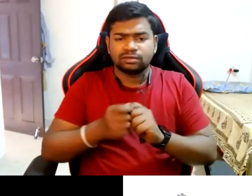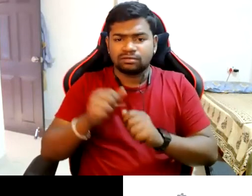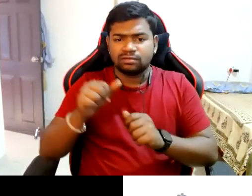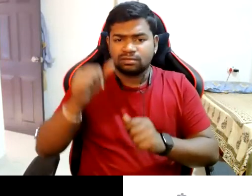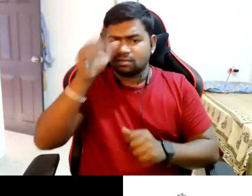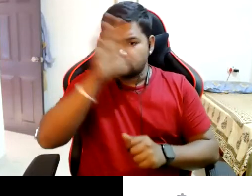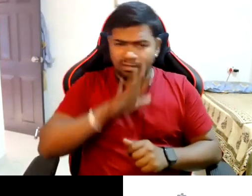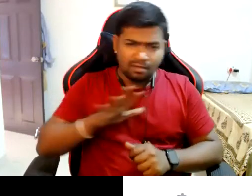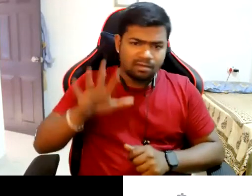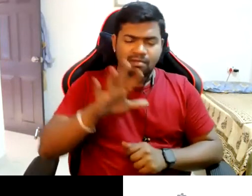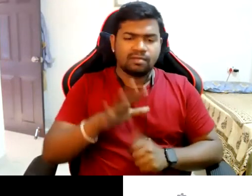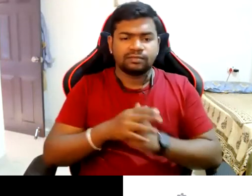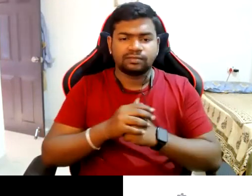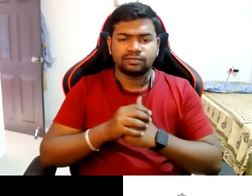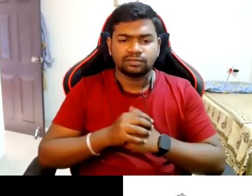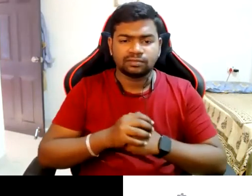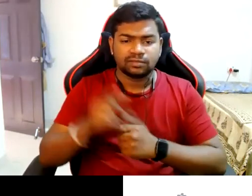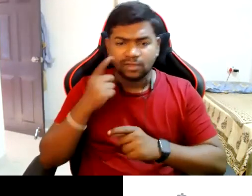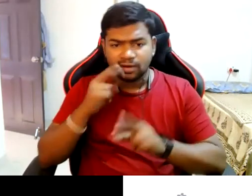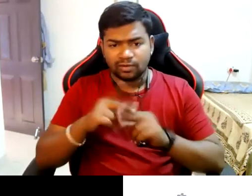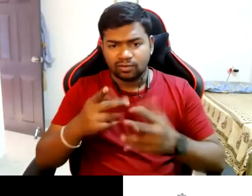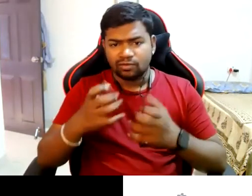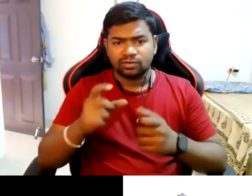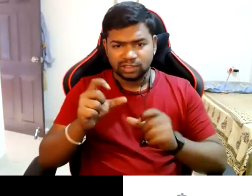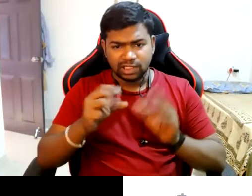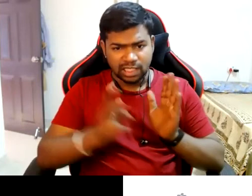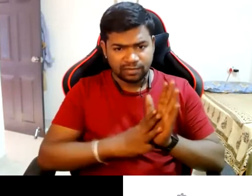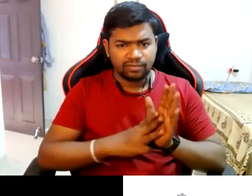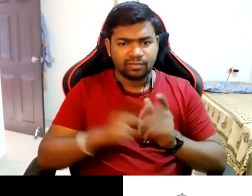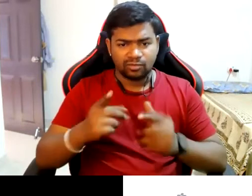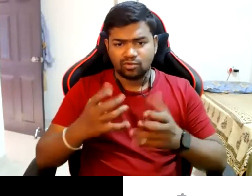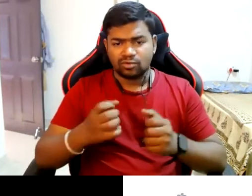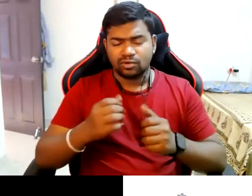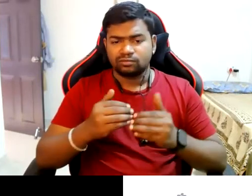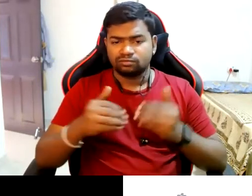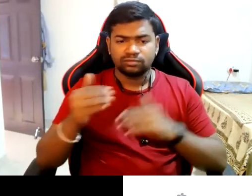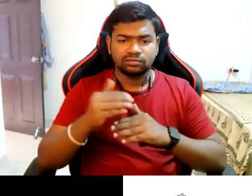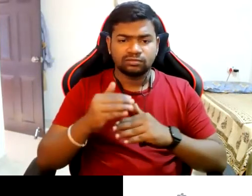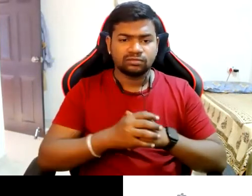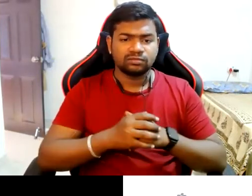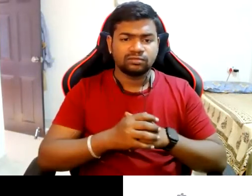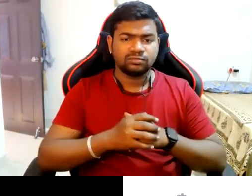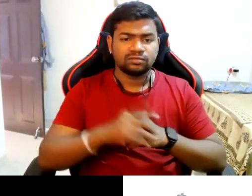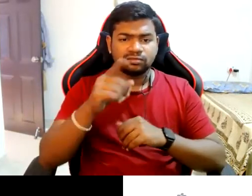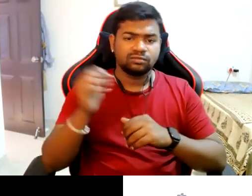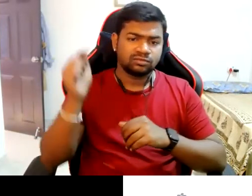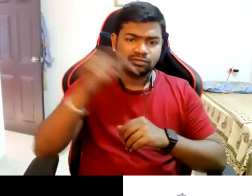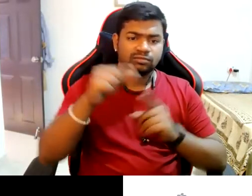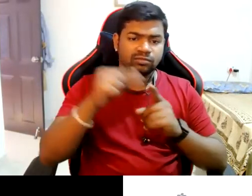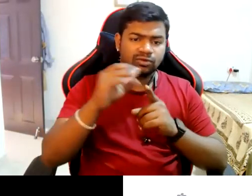you want to be like if you want to be a chief minister. If you want to be something like that then you have to enter into politics.